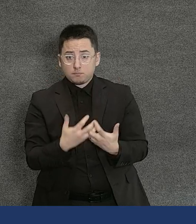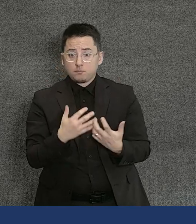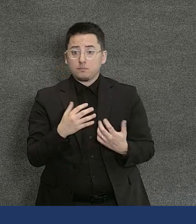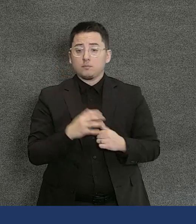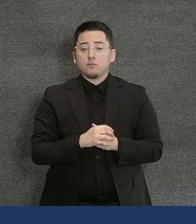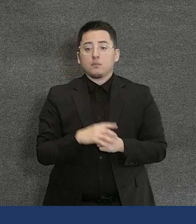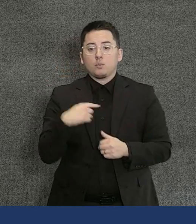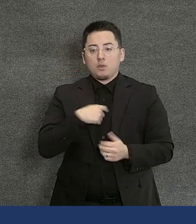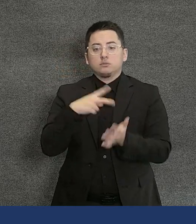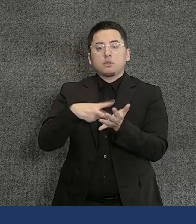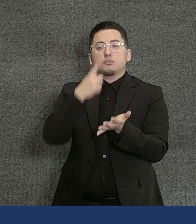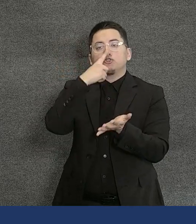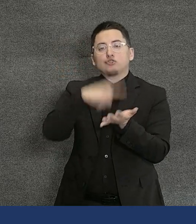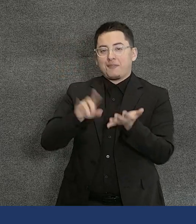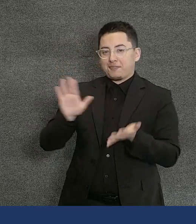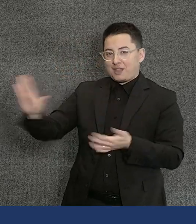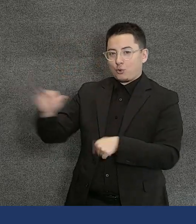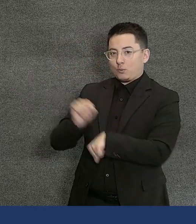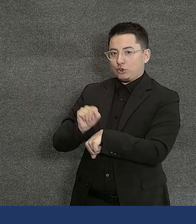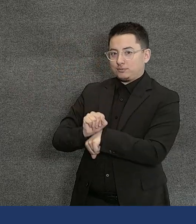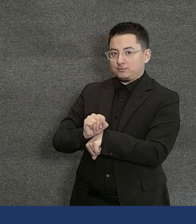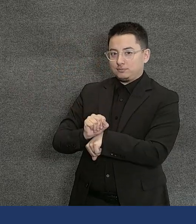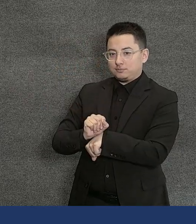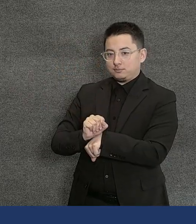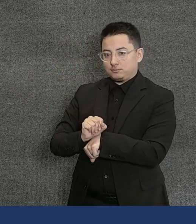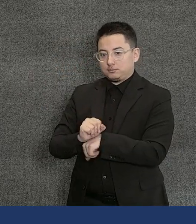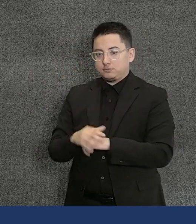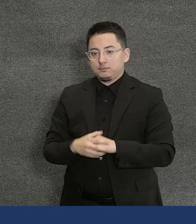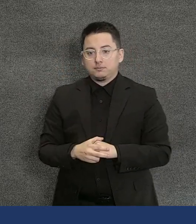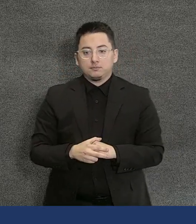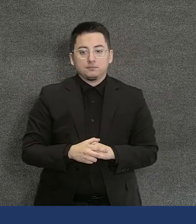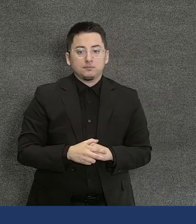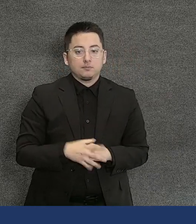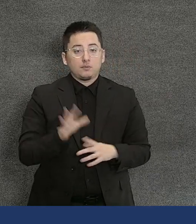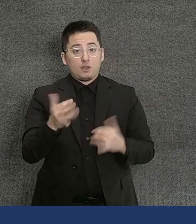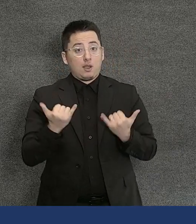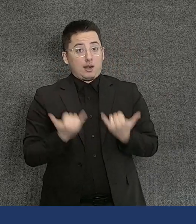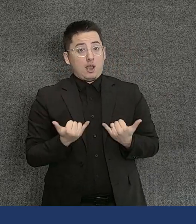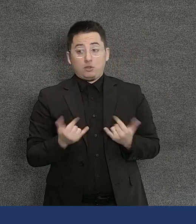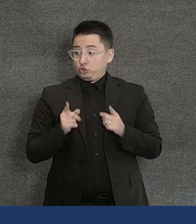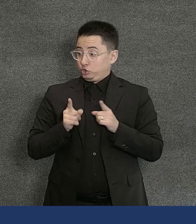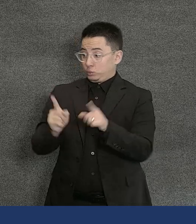And in the middle, like right now when we're in the legislative session, we spend a lot of time